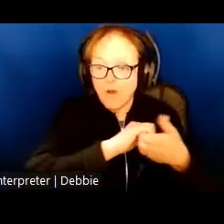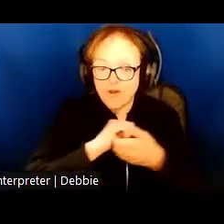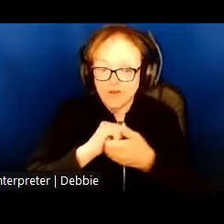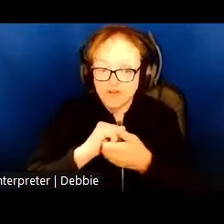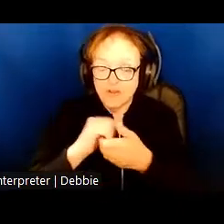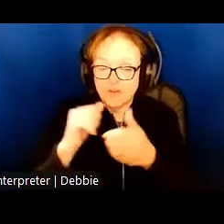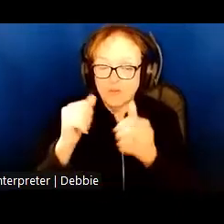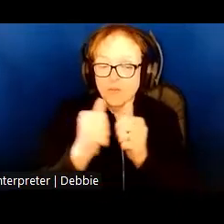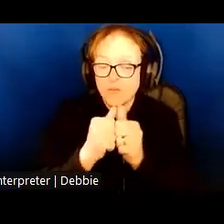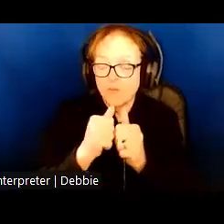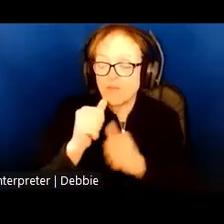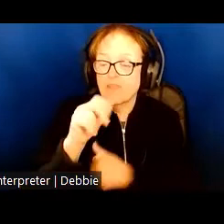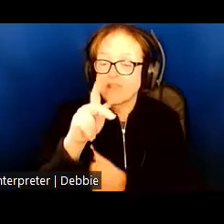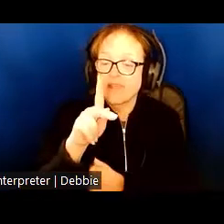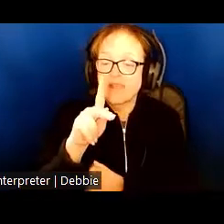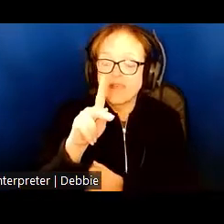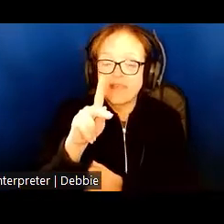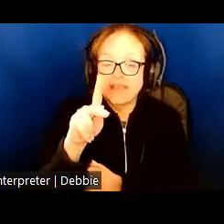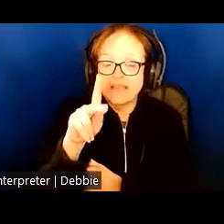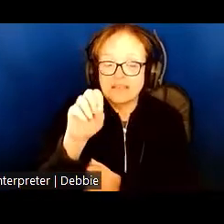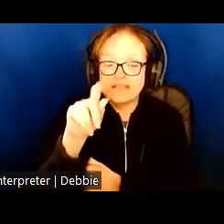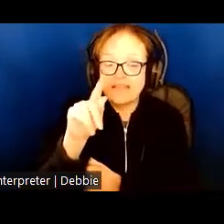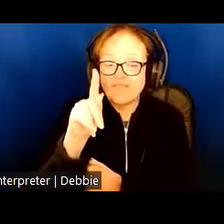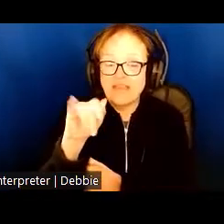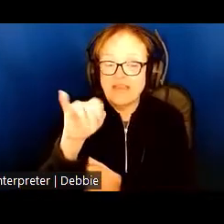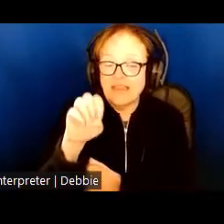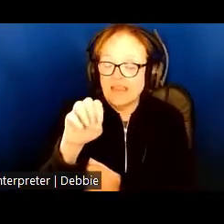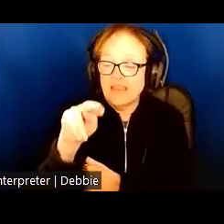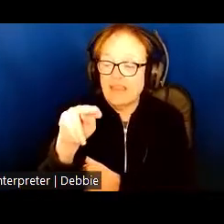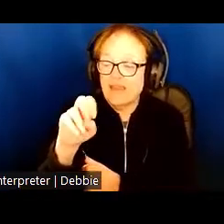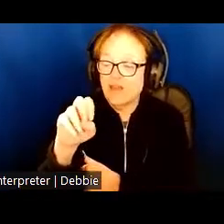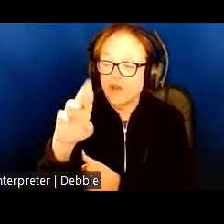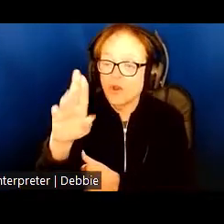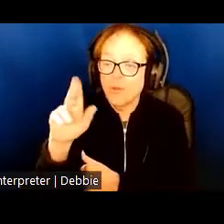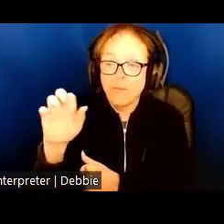Stephanie Nerbak from the New Jersey State Council on the Arts as well as my colleague